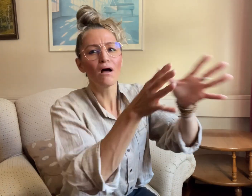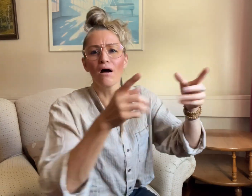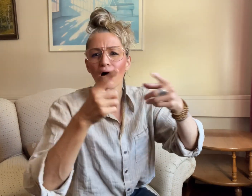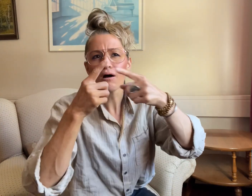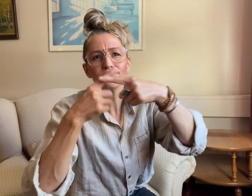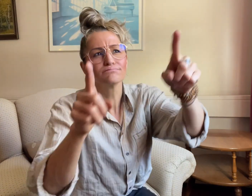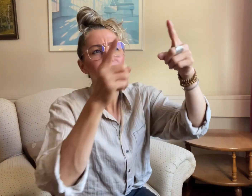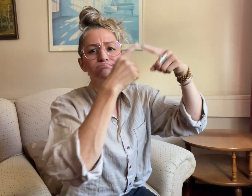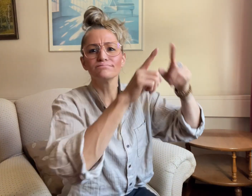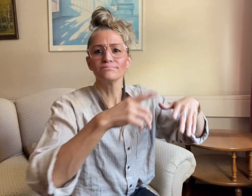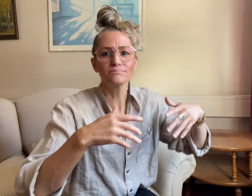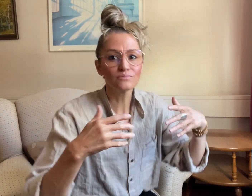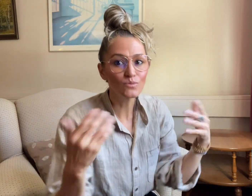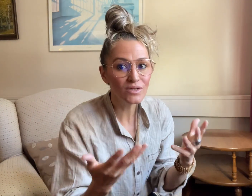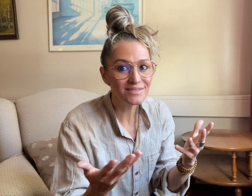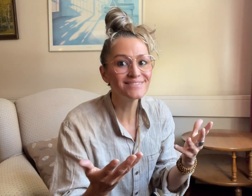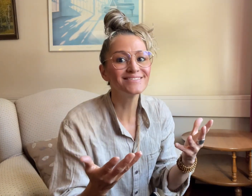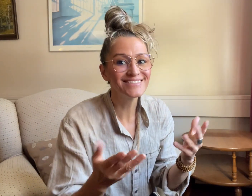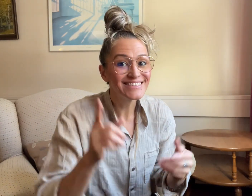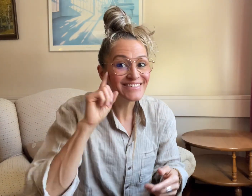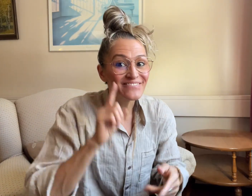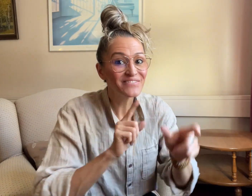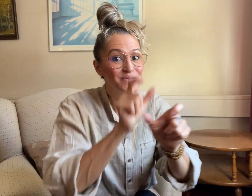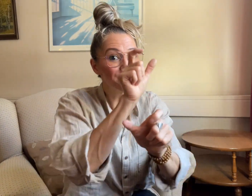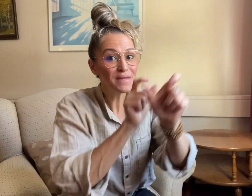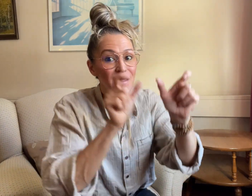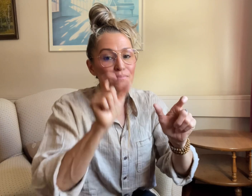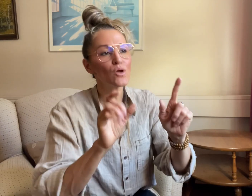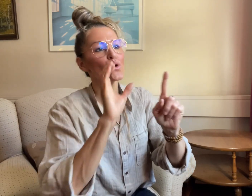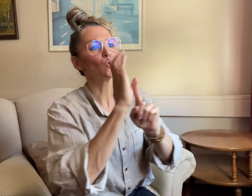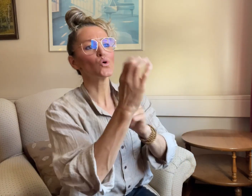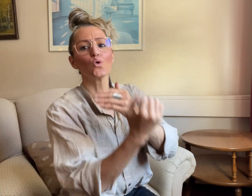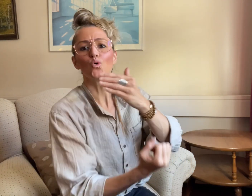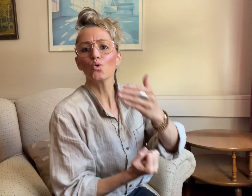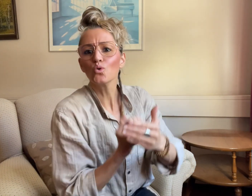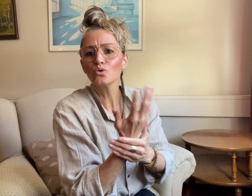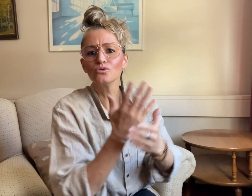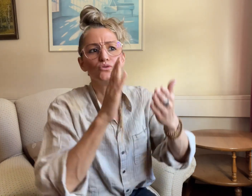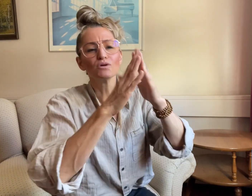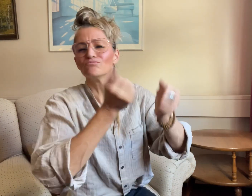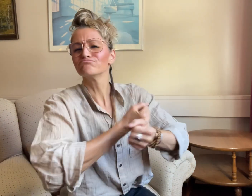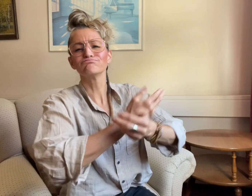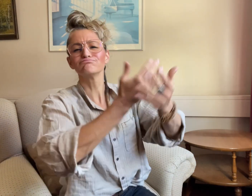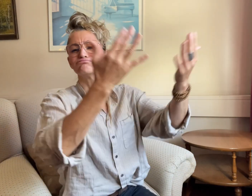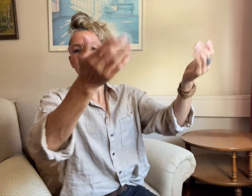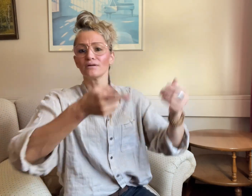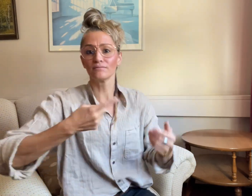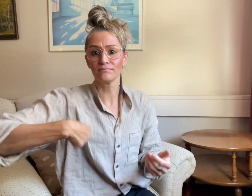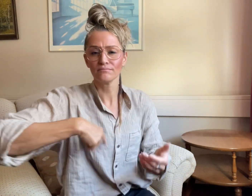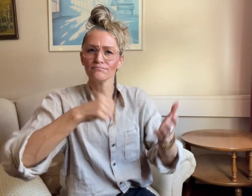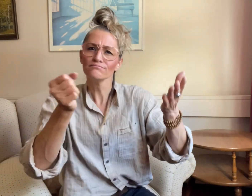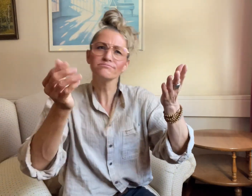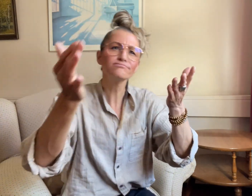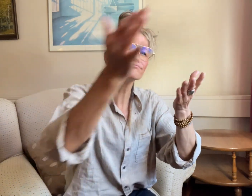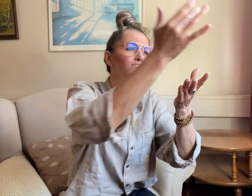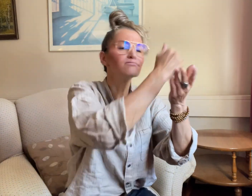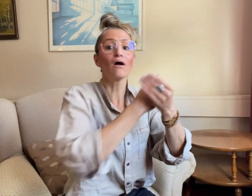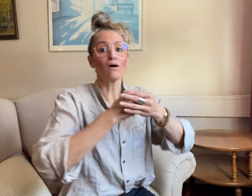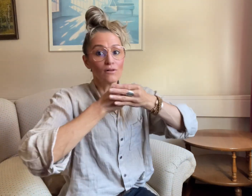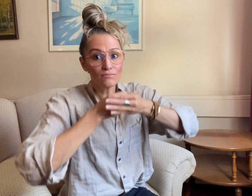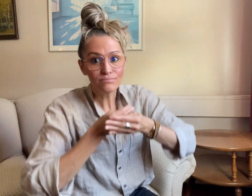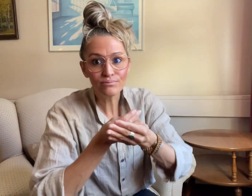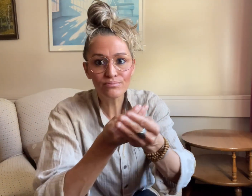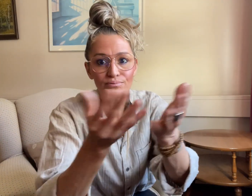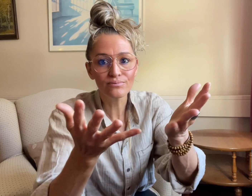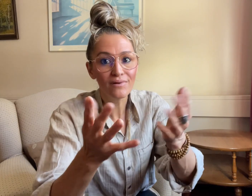about Deaf people, culture, and communities around the world.